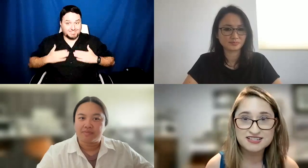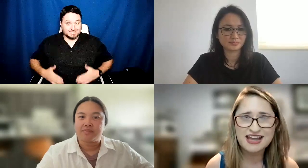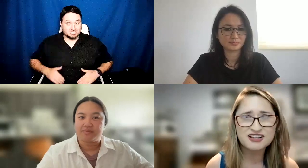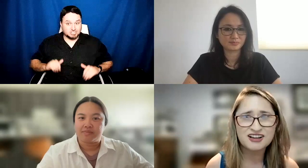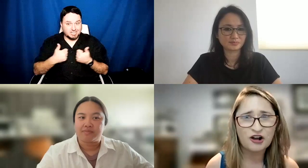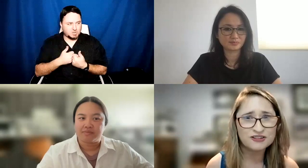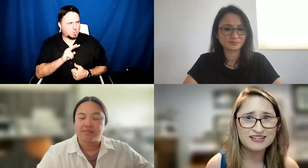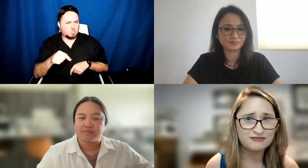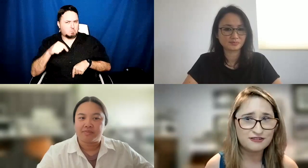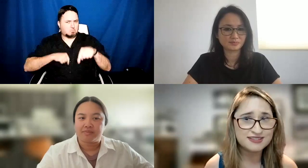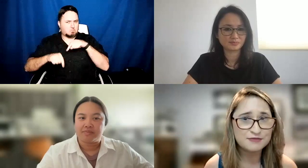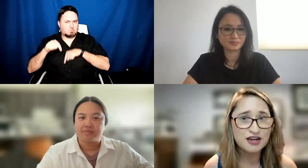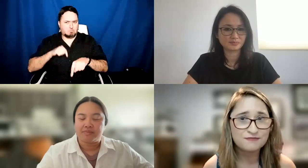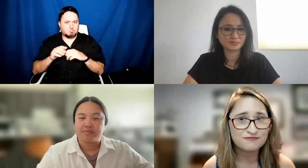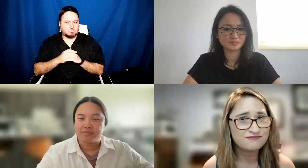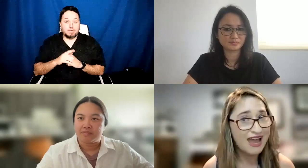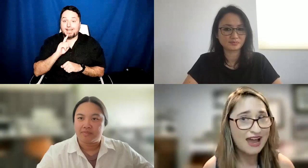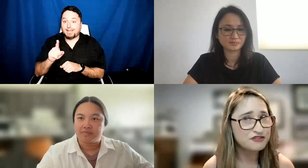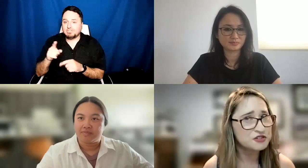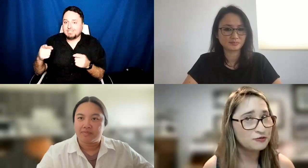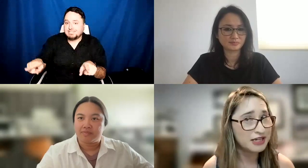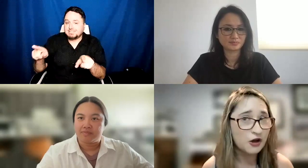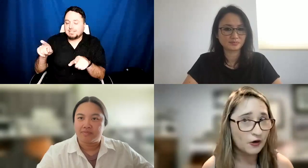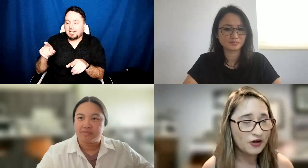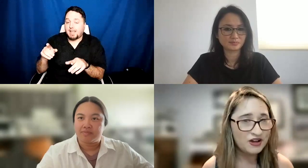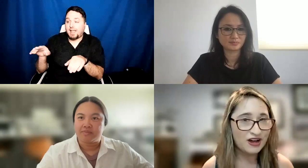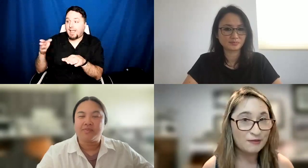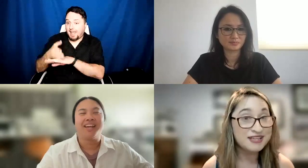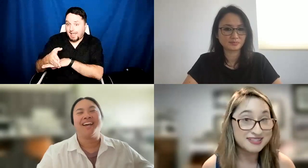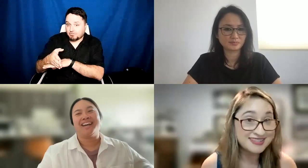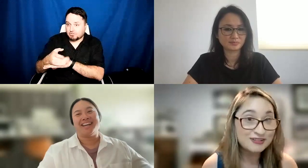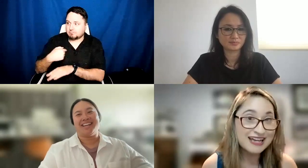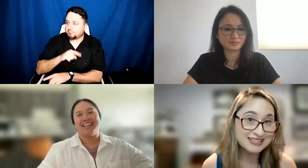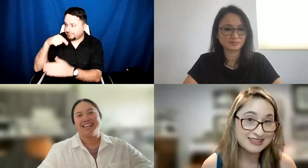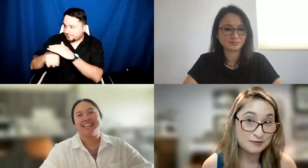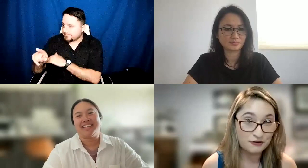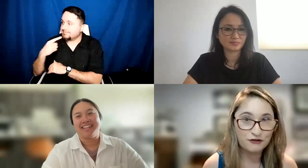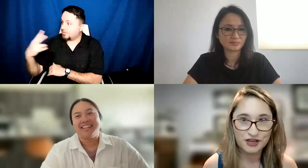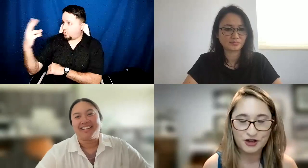I actually got called in for the same job after they told me no, because they still liked the portfolio.